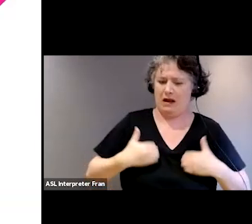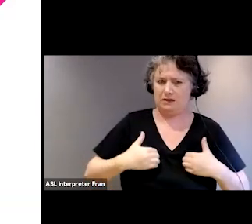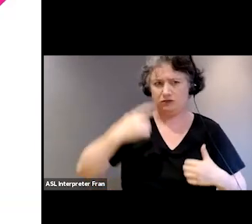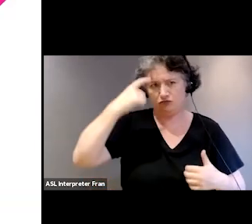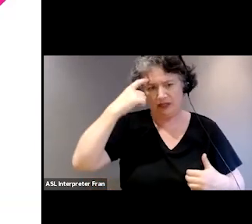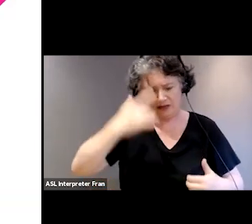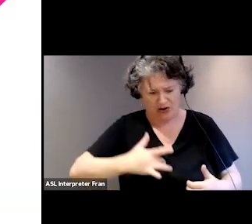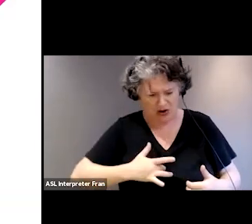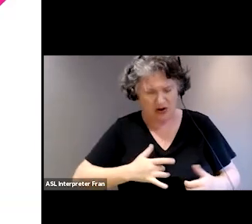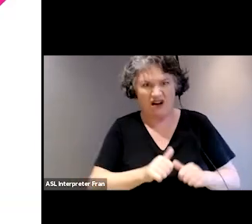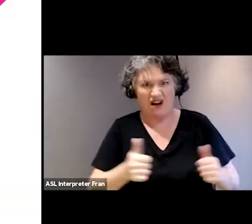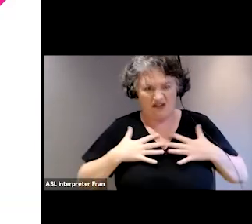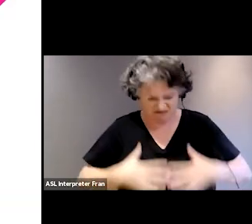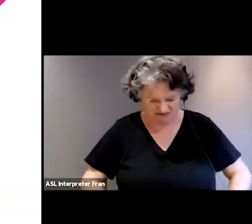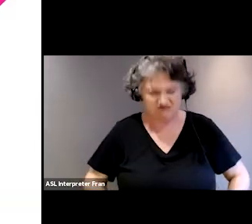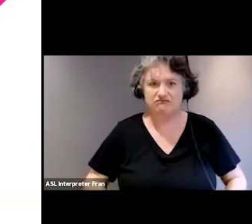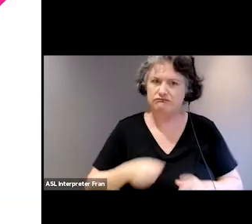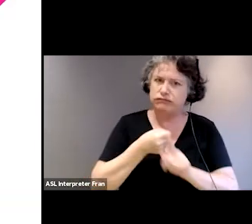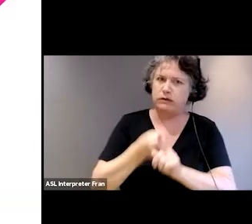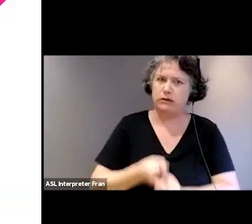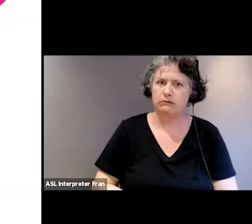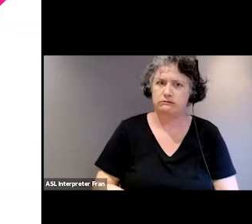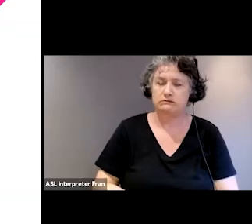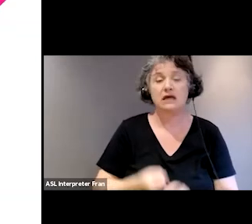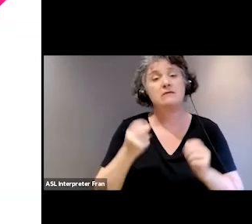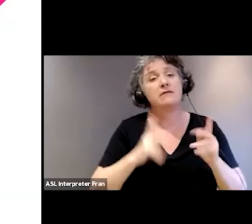» JESS PISAREK: Thanks, Jen. The next few slides we will be